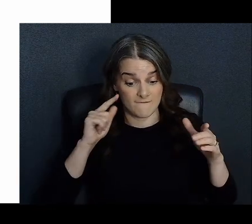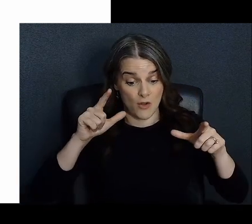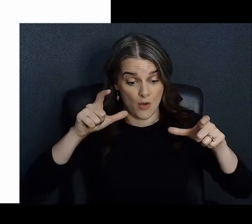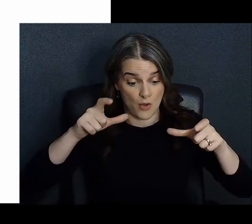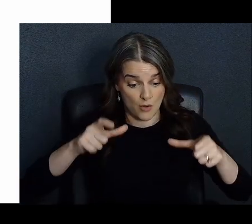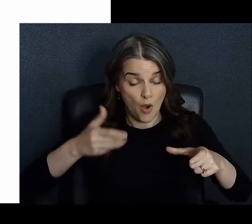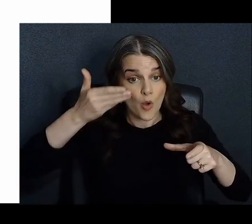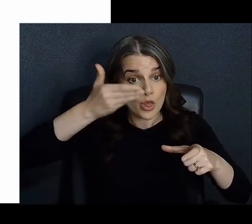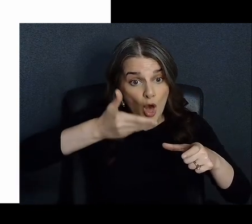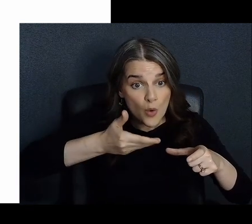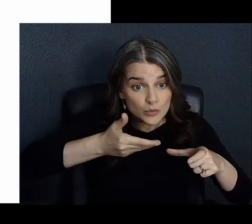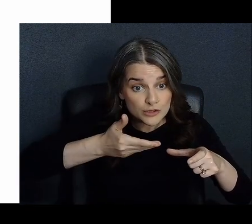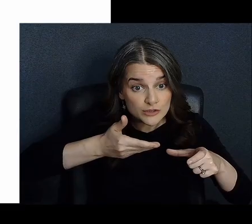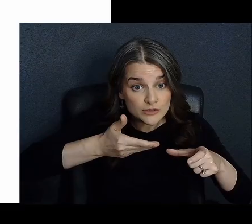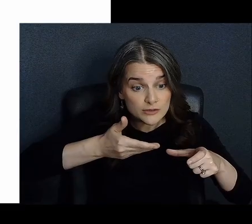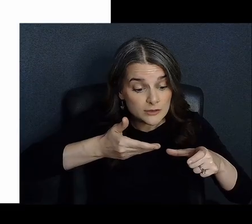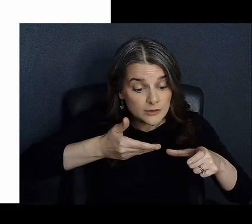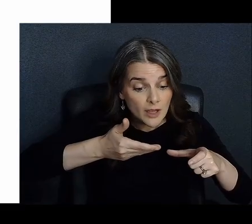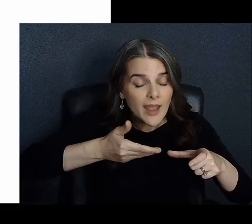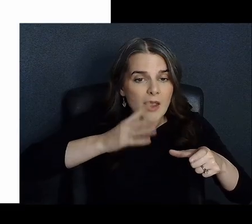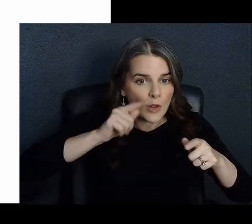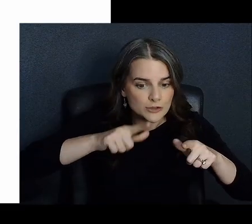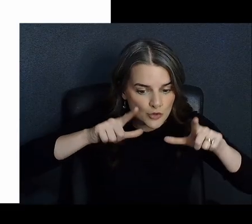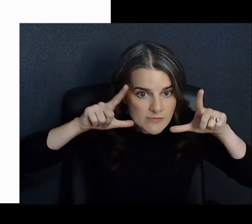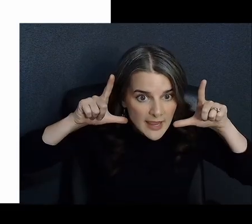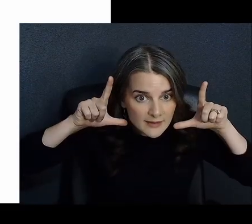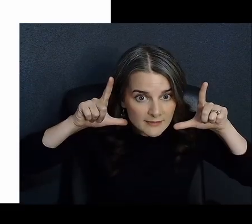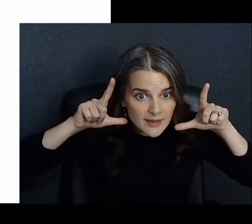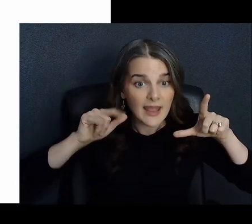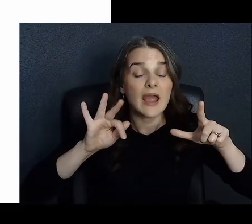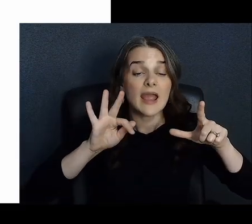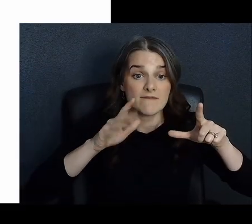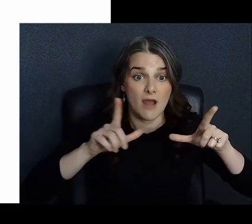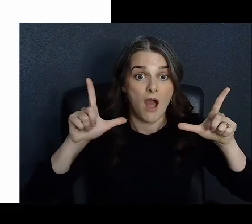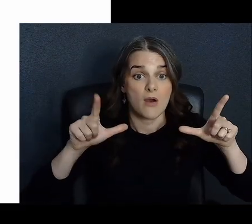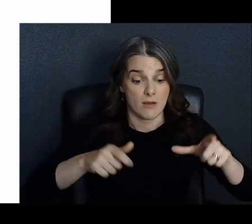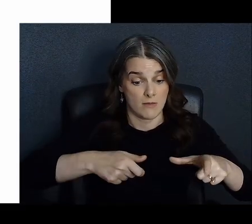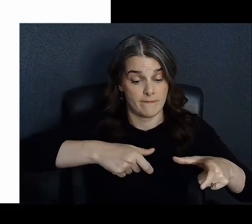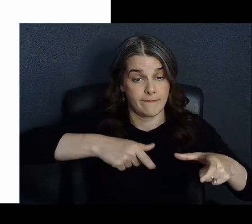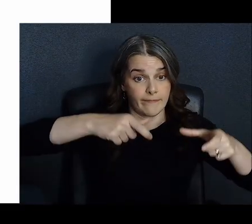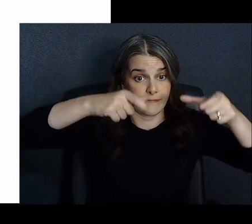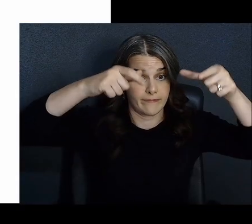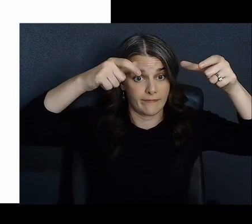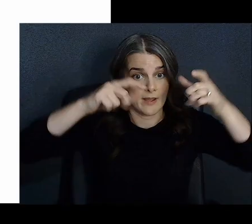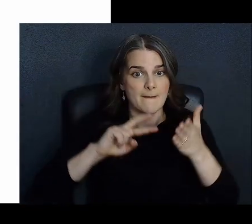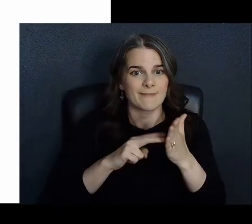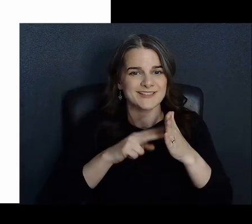You pull it away. It makes it smaller, which means you can find more on the page. The larger you make the magnification,